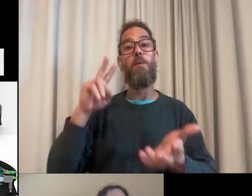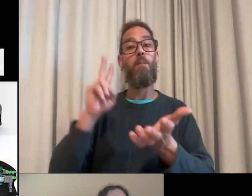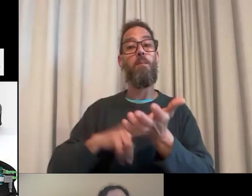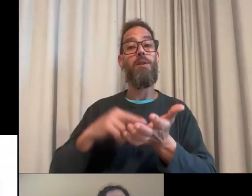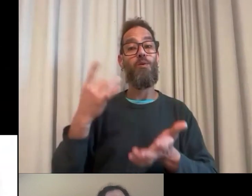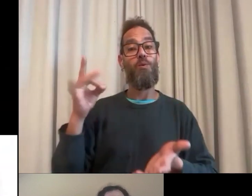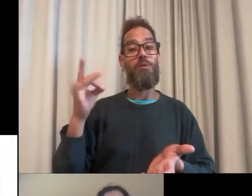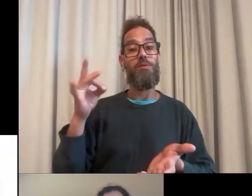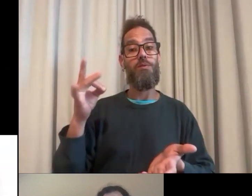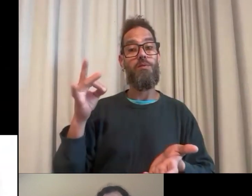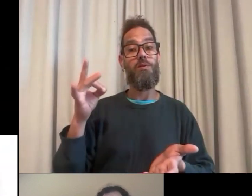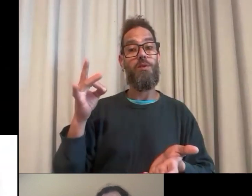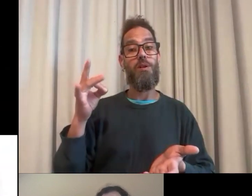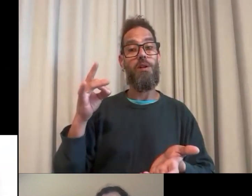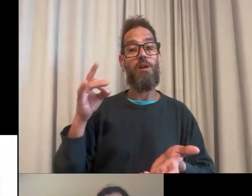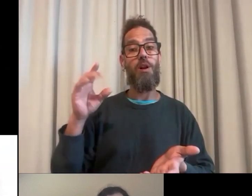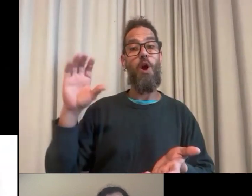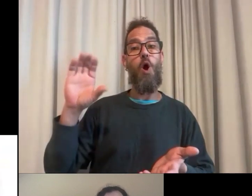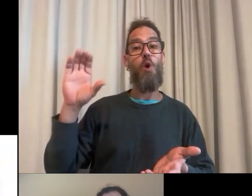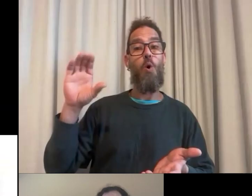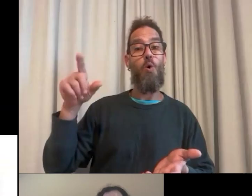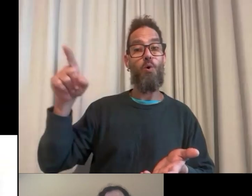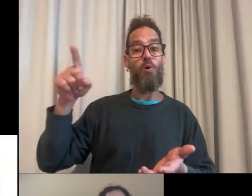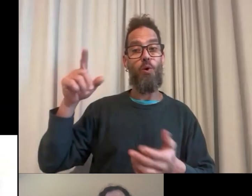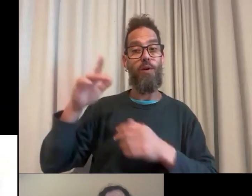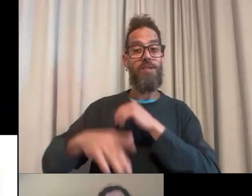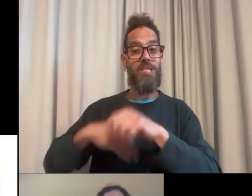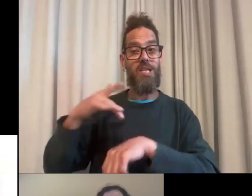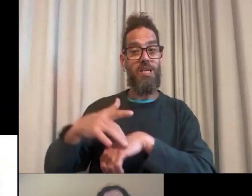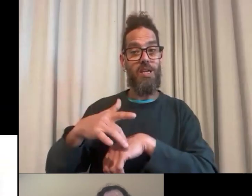In 2018, Carleton University, arguably the most accessible